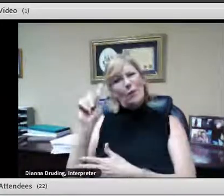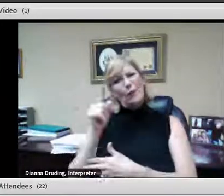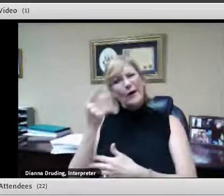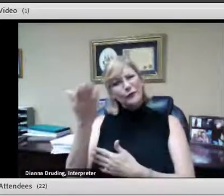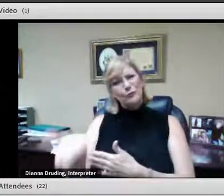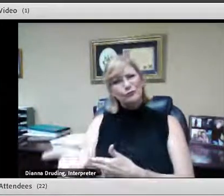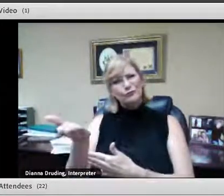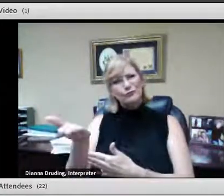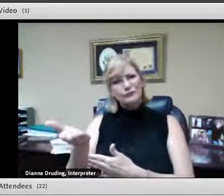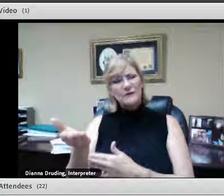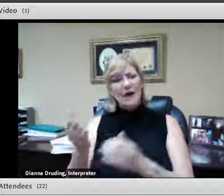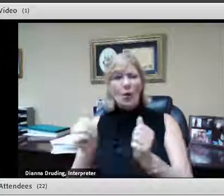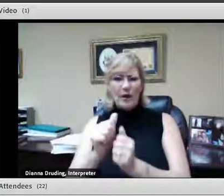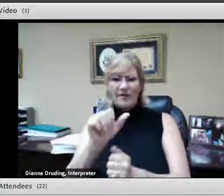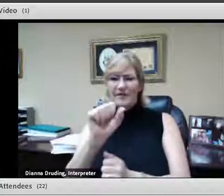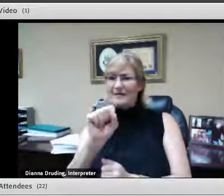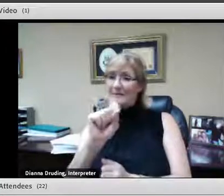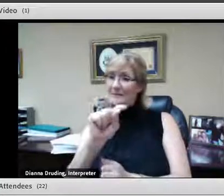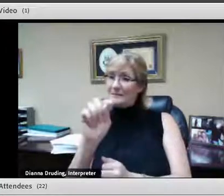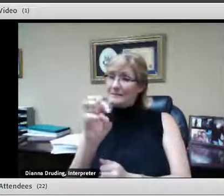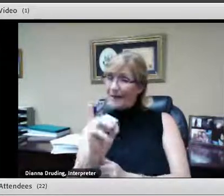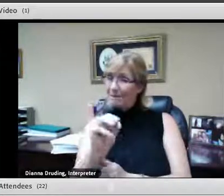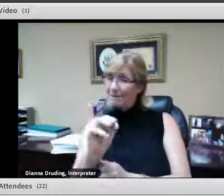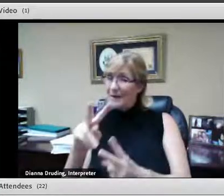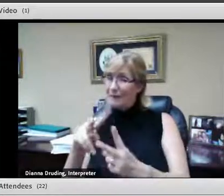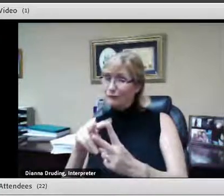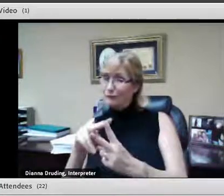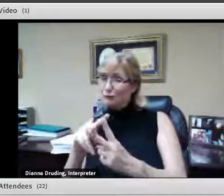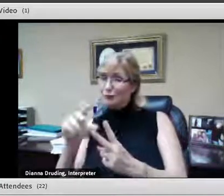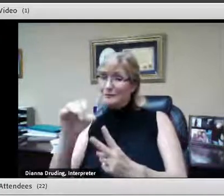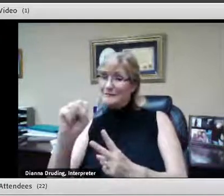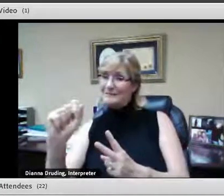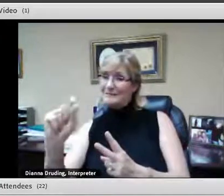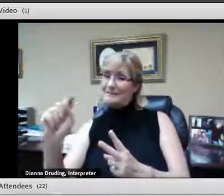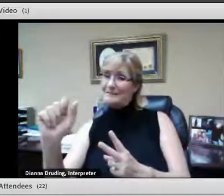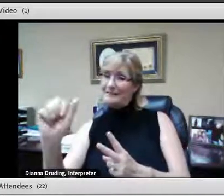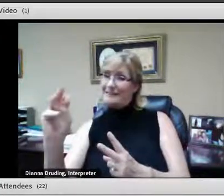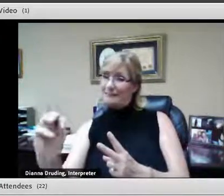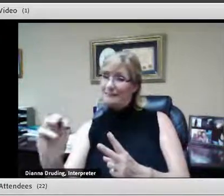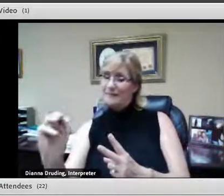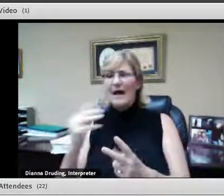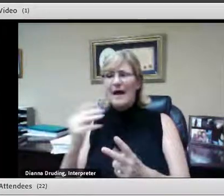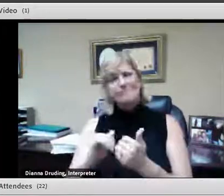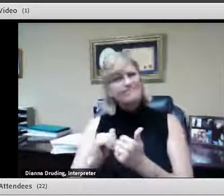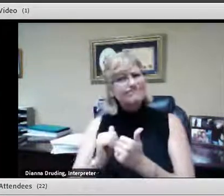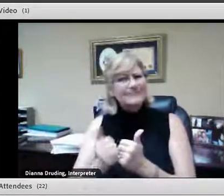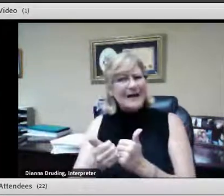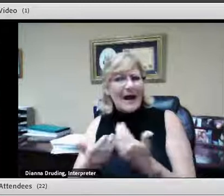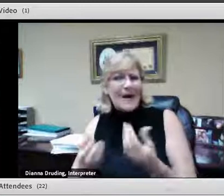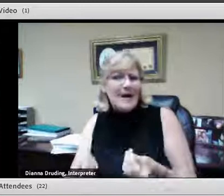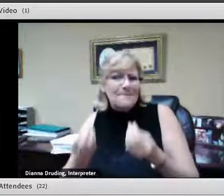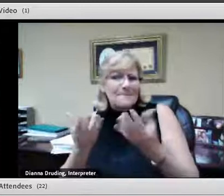with the STEM-versus-STEAM thing. How onboard are you? How much experience do you have?